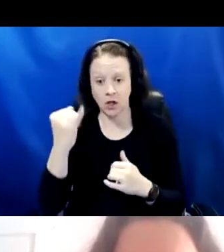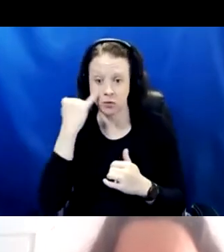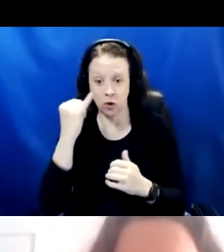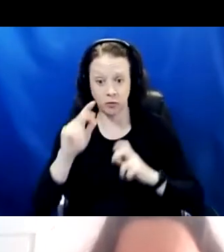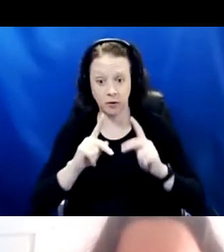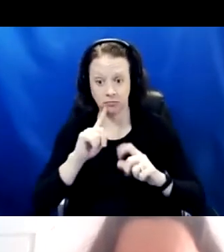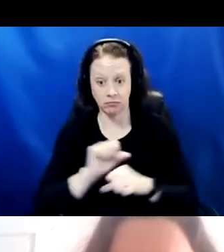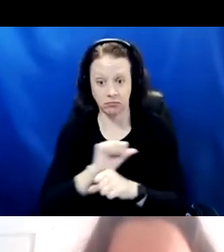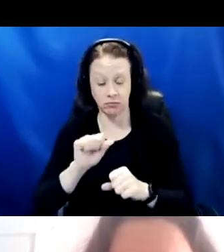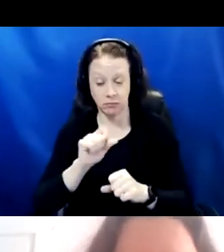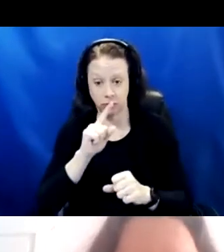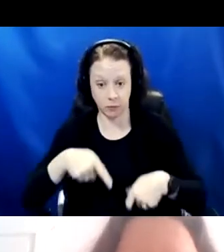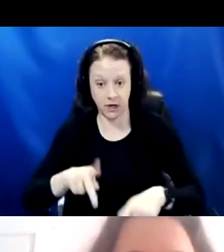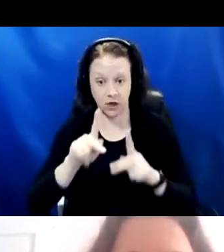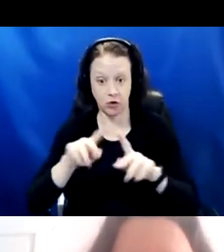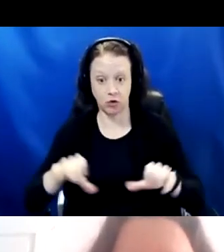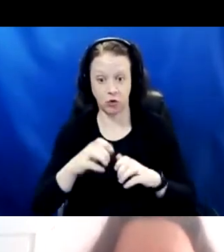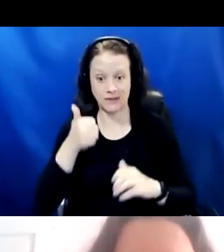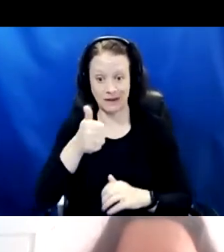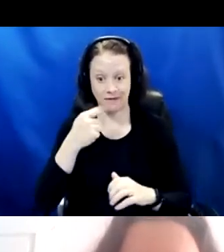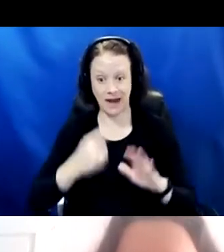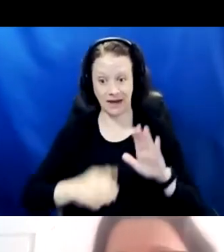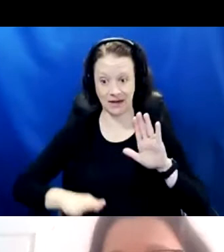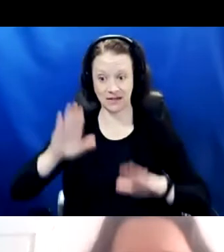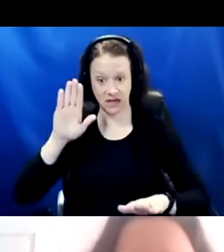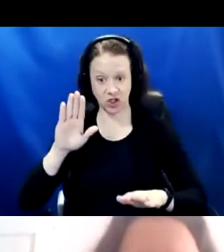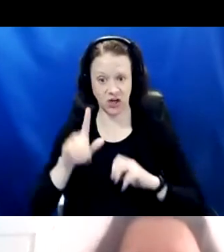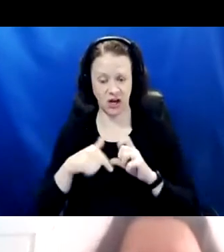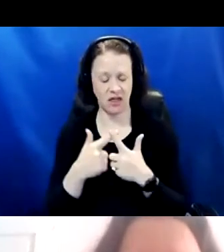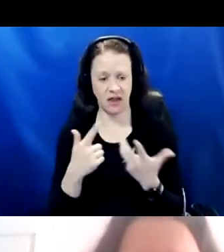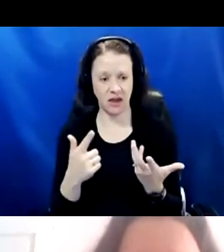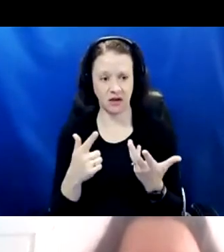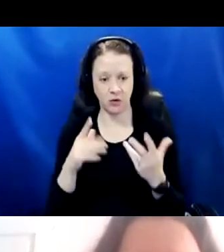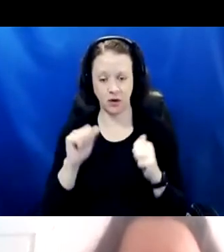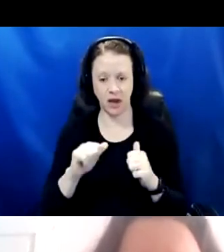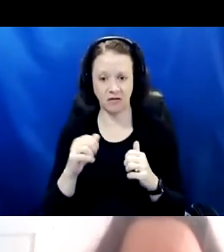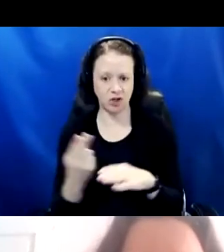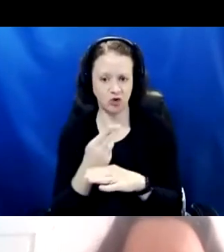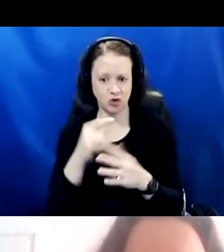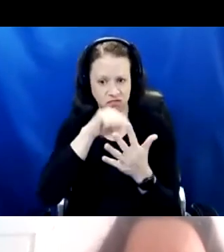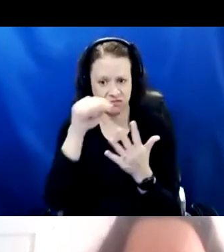a self-attestation but regional center clients, IHSS consumers,